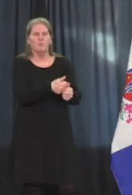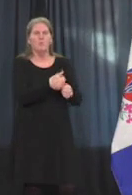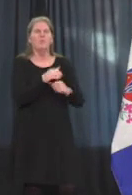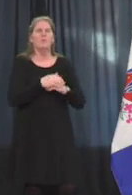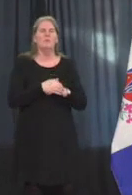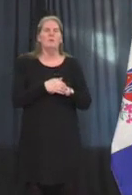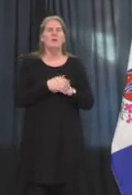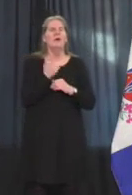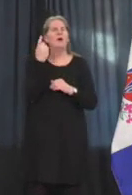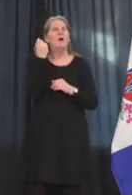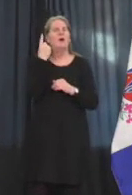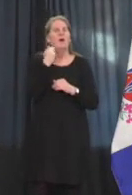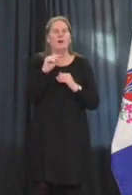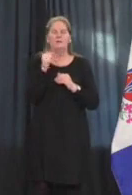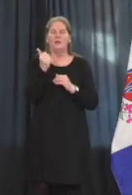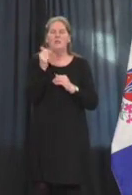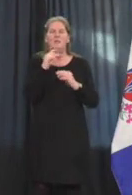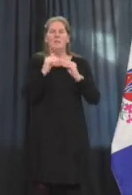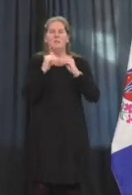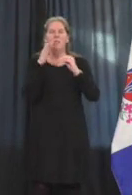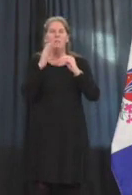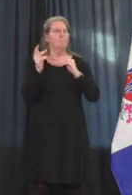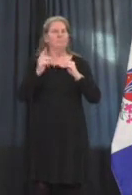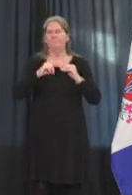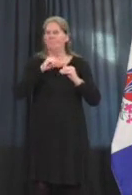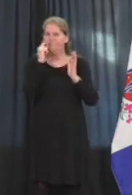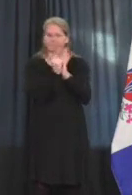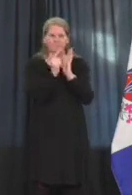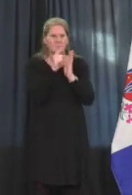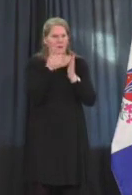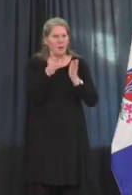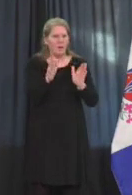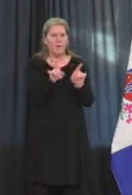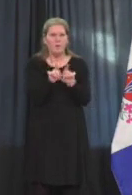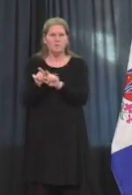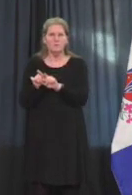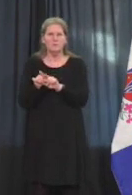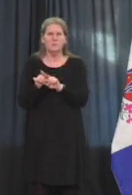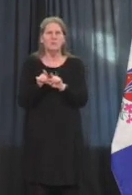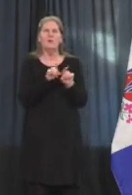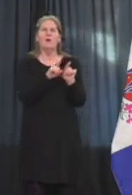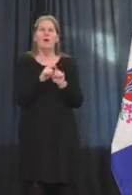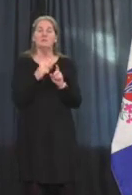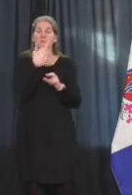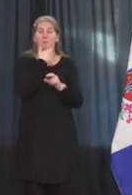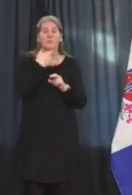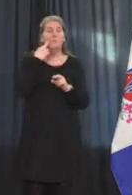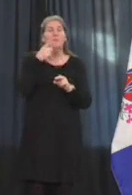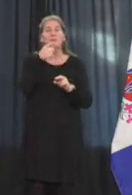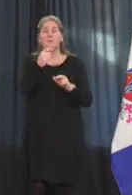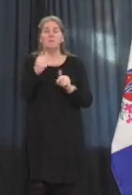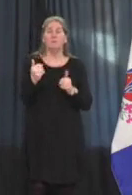GROUPS OF TEN OR MORE PEOPLE, THE REQUIREMENT THAT RESTAURANTS WILL NOT PROVIDE ONSITE PLACES